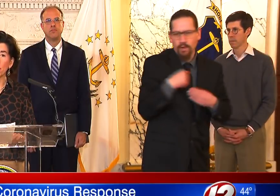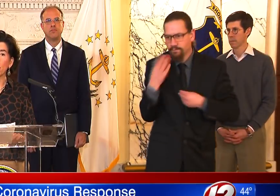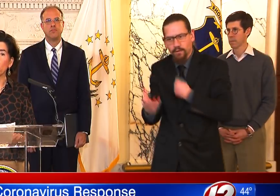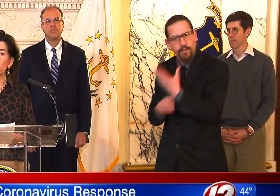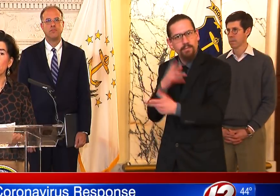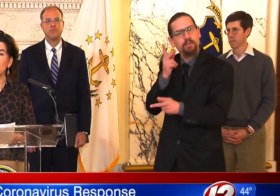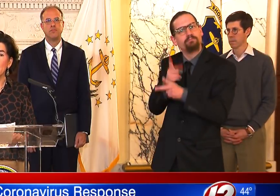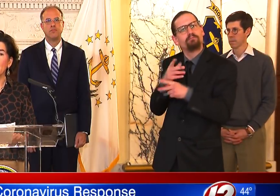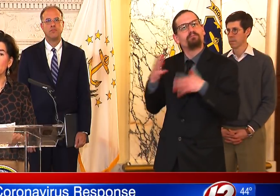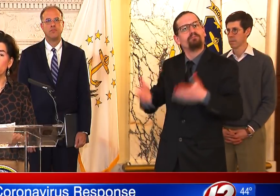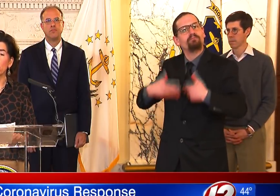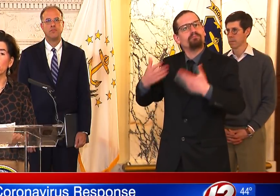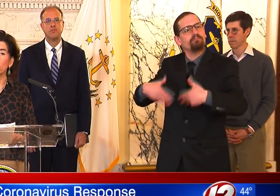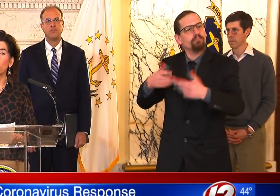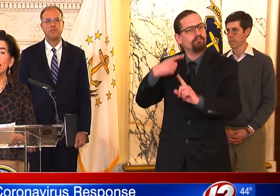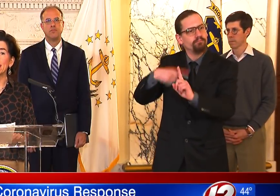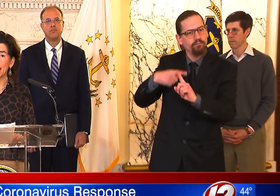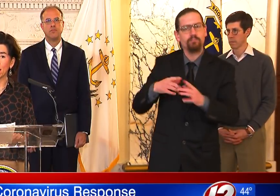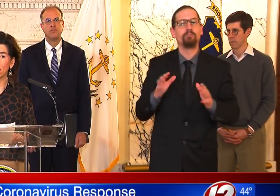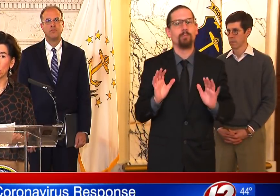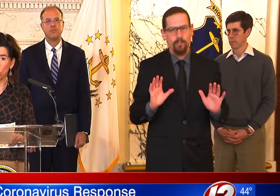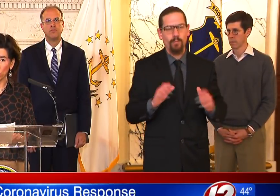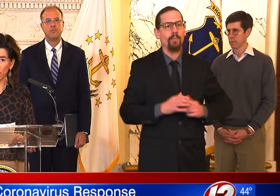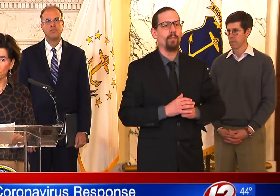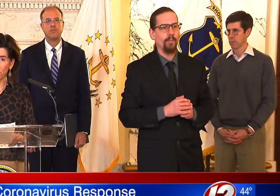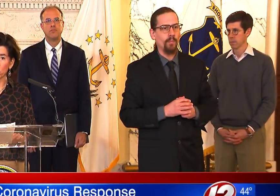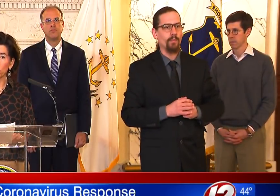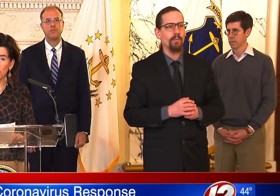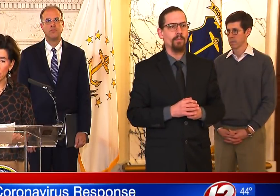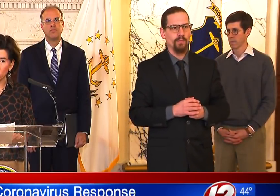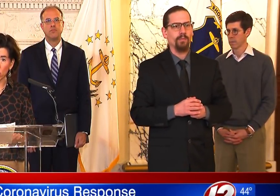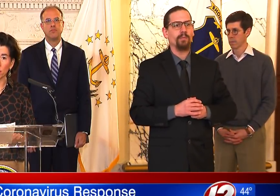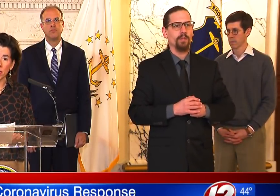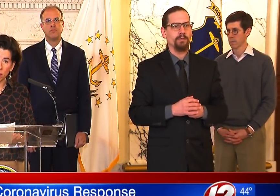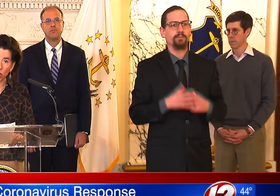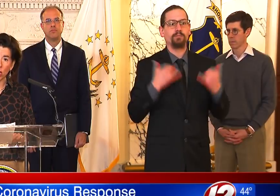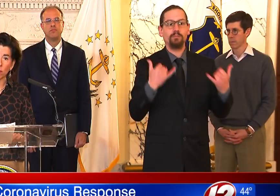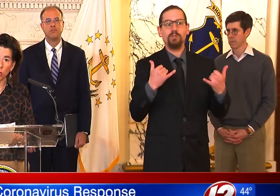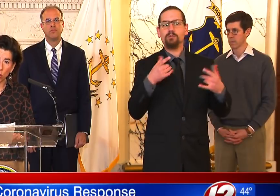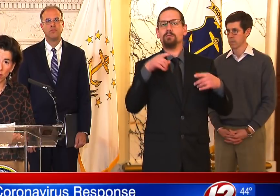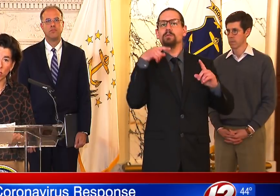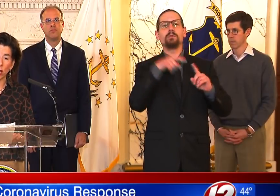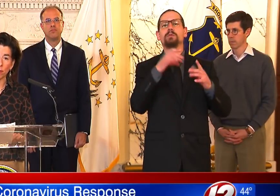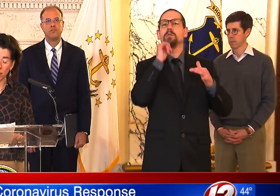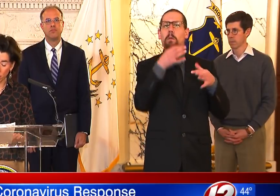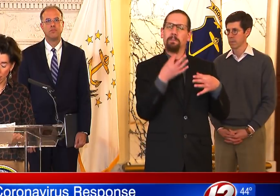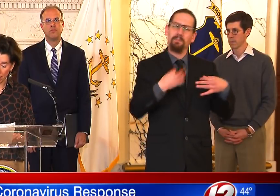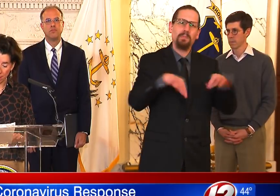LOCATIONS. I WANT TO BE CLEAR, WE ARE TALKING ABOUT NONCRITICAL RETAIL